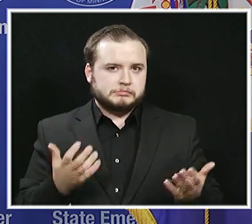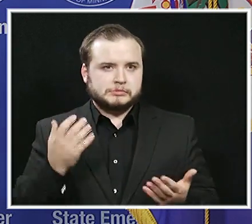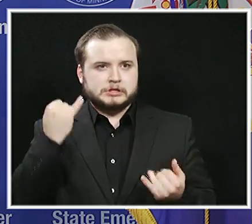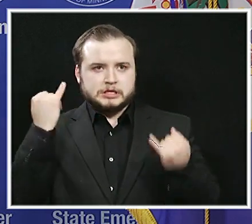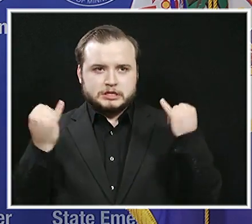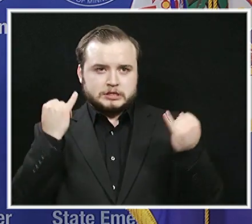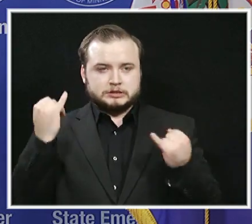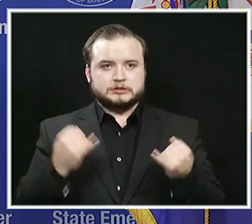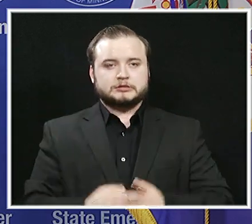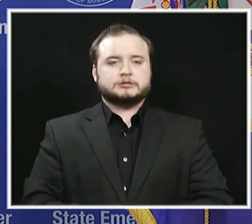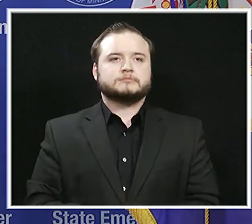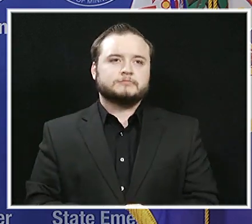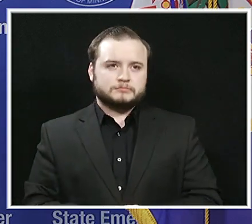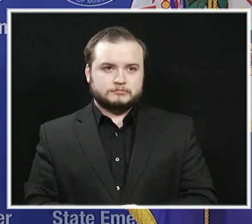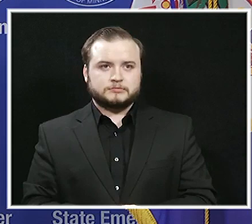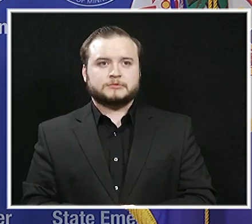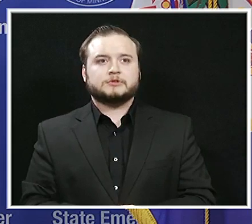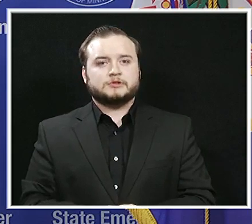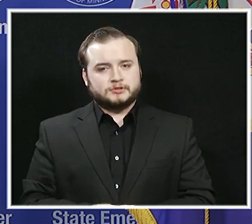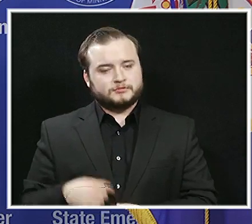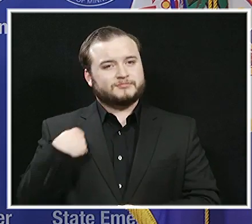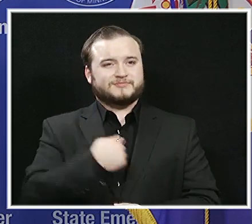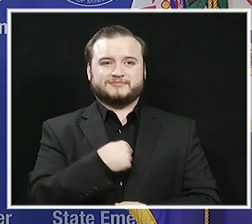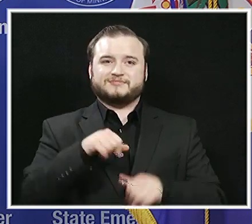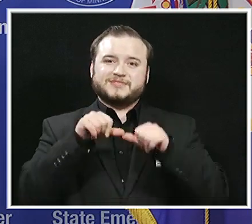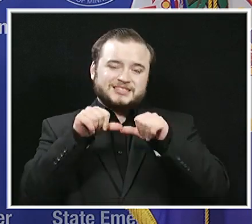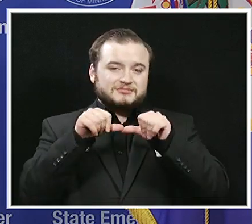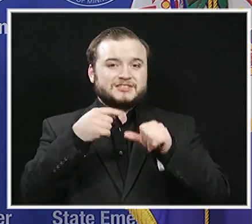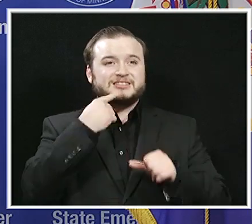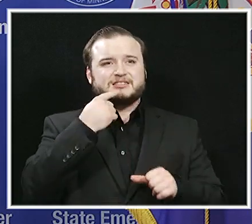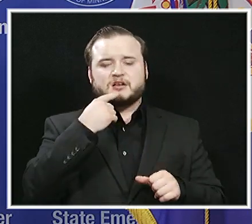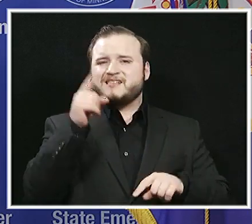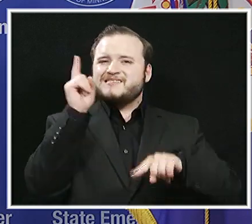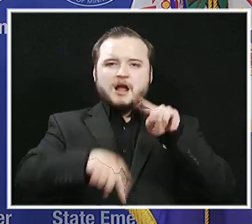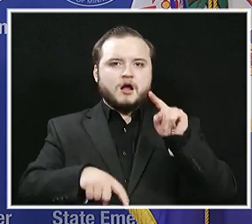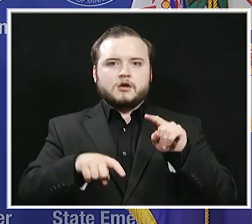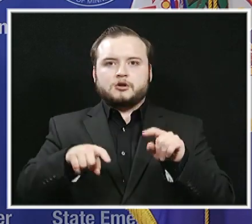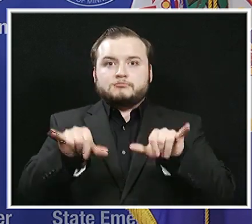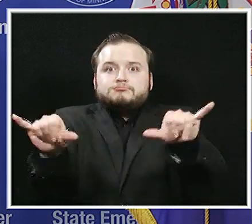own ball, those are the smart things we got to think about because we have to live with this for a while